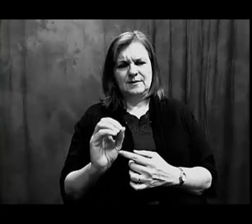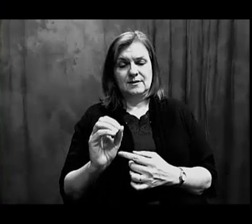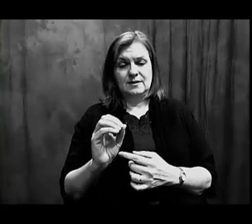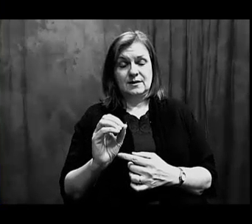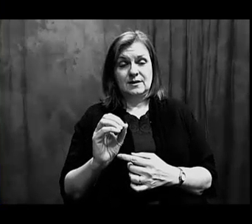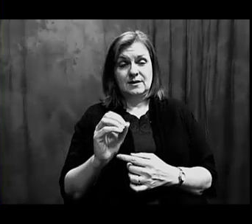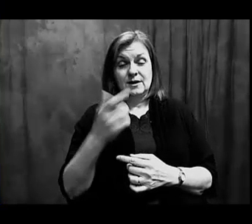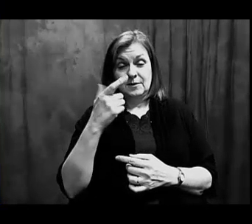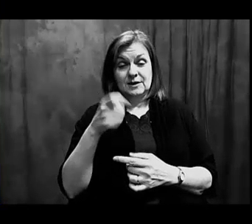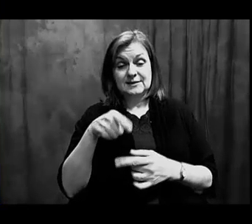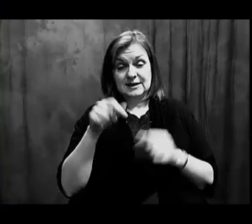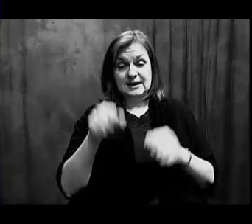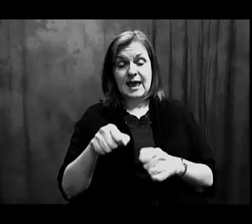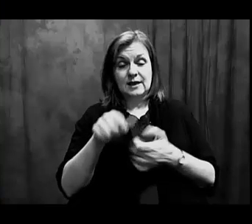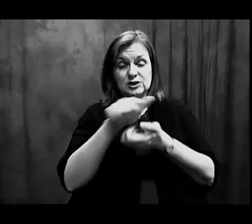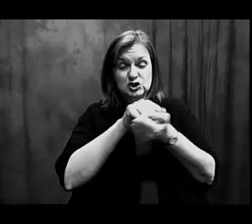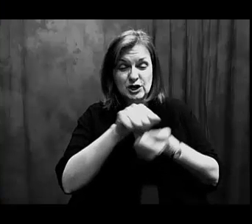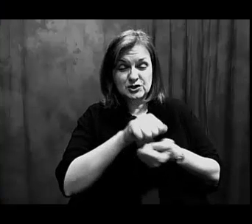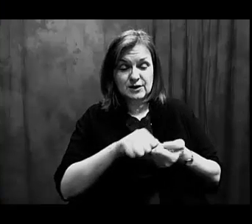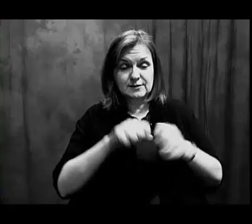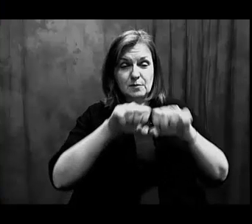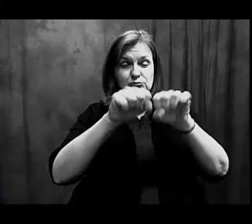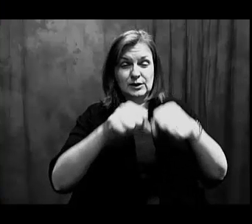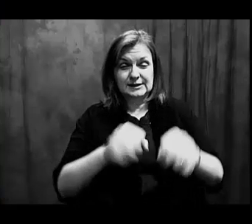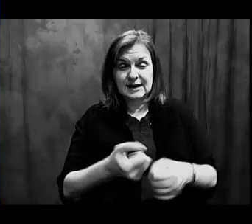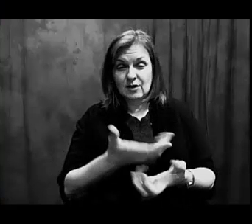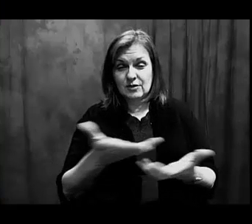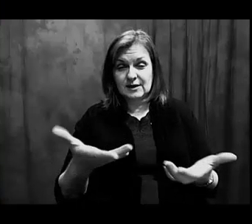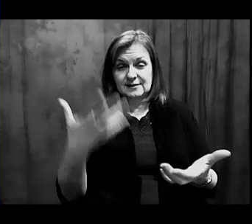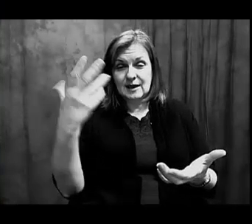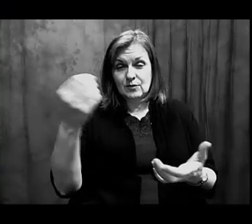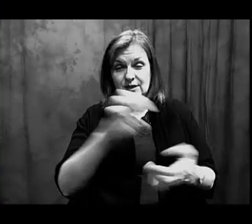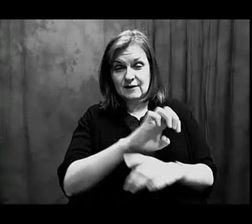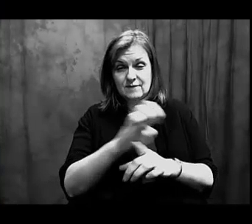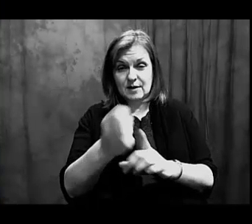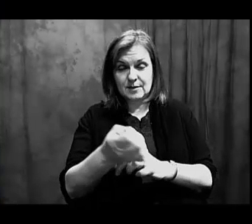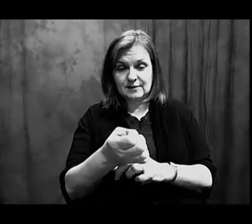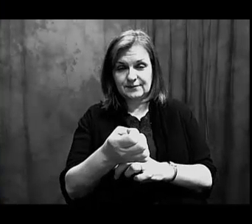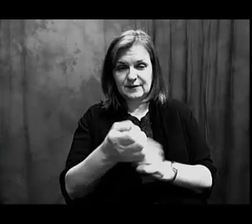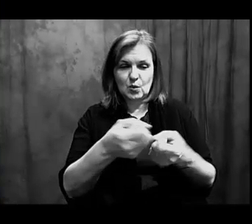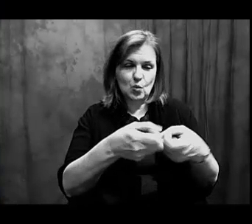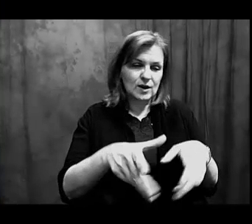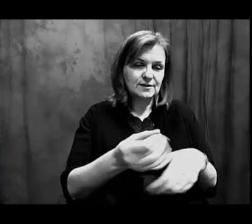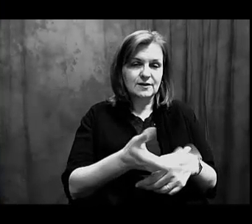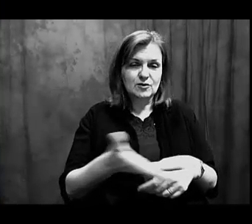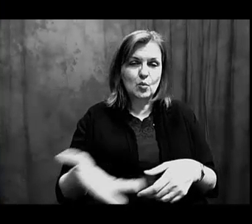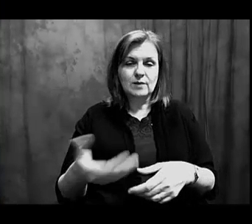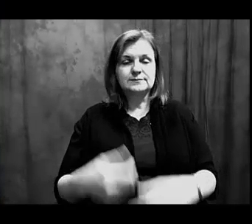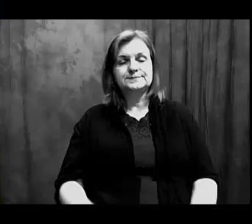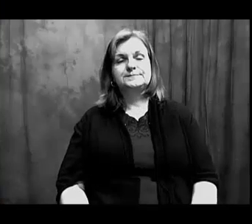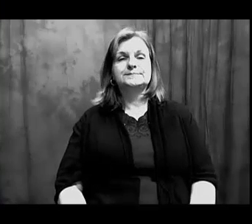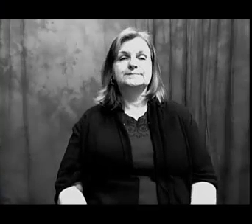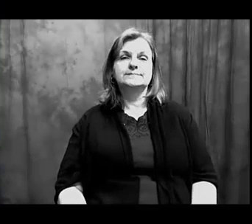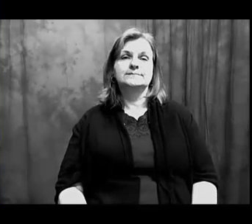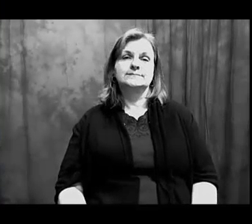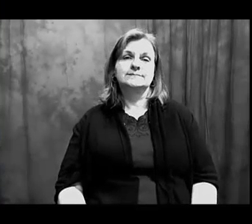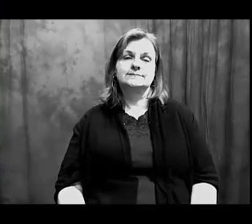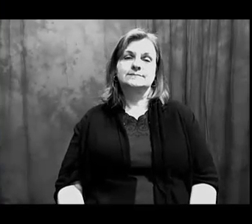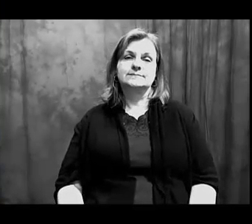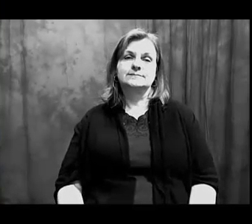ability to digest and break down things in the environment, particularly waste and so